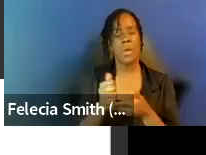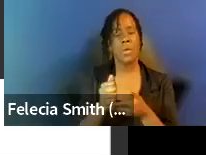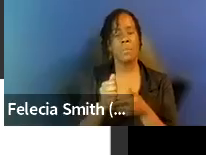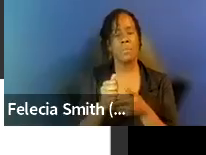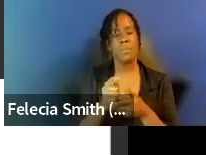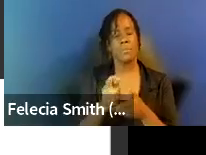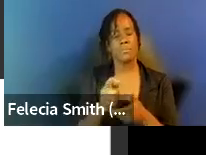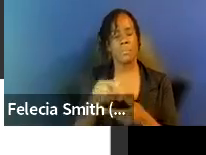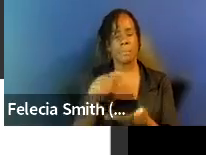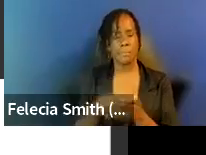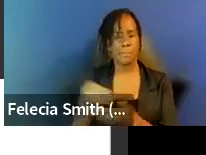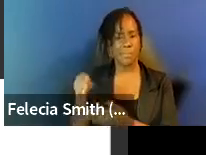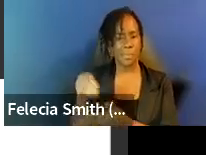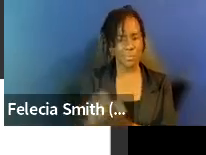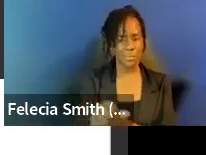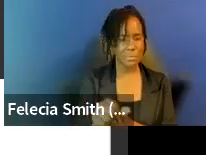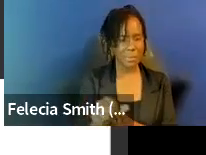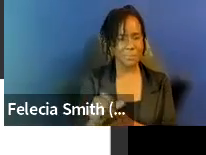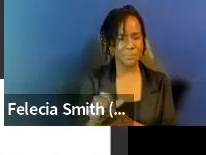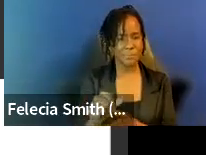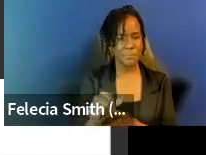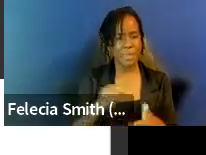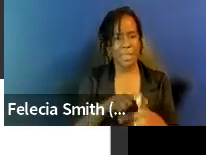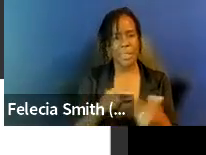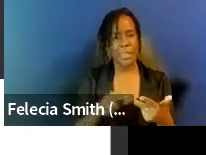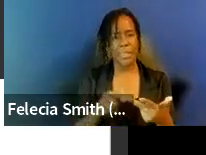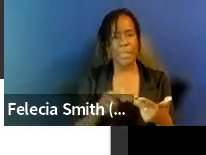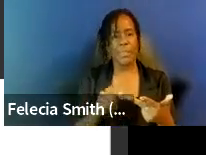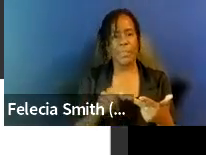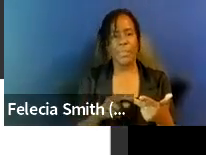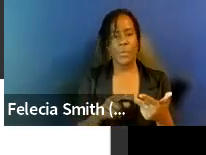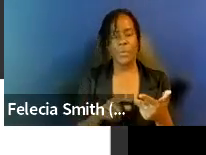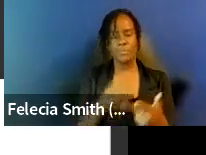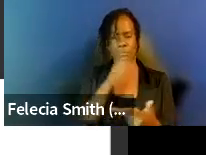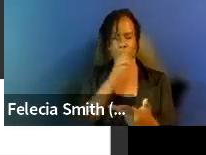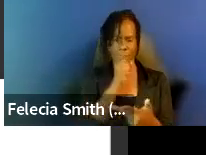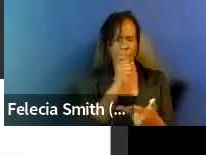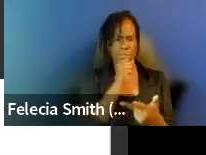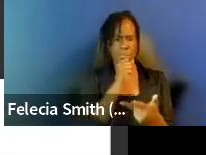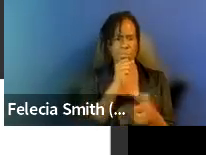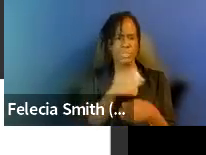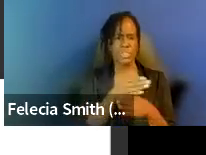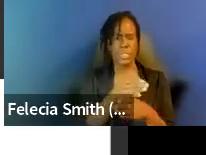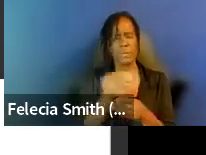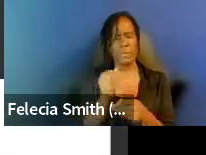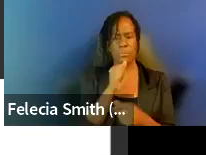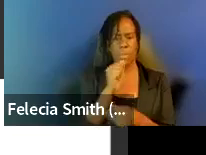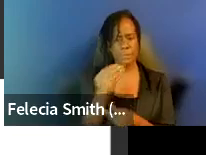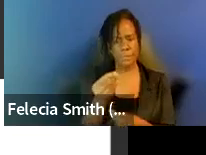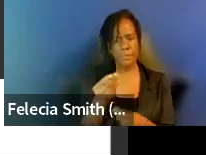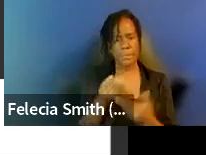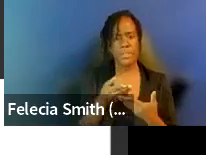patient navigators as a part of meeting the needs of health disparity populations.